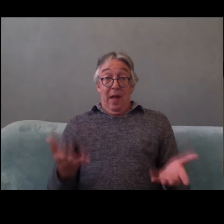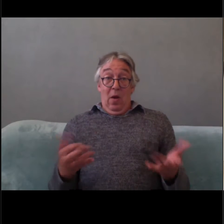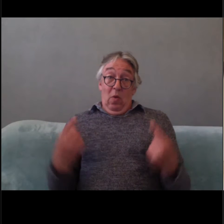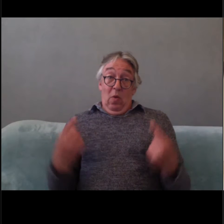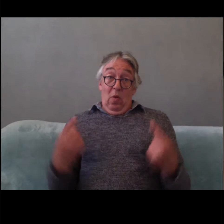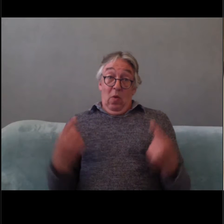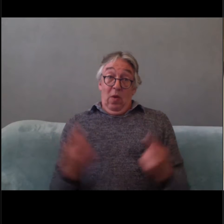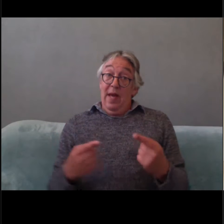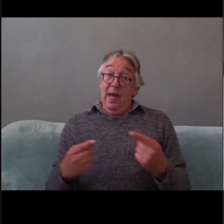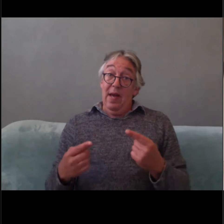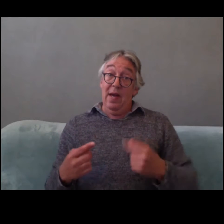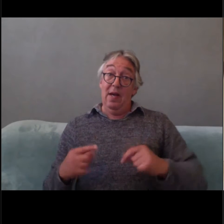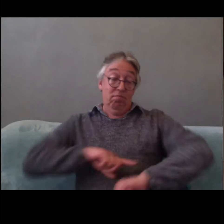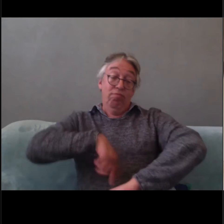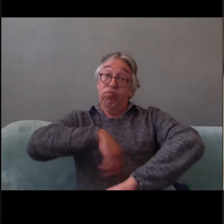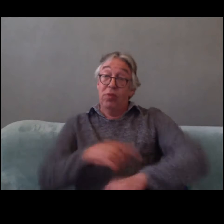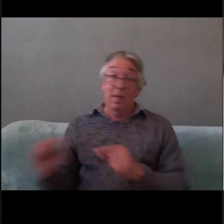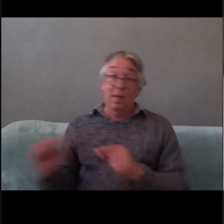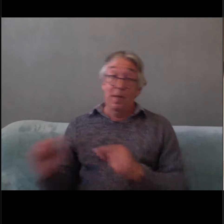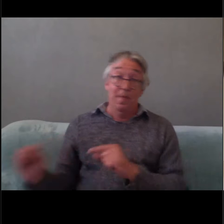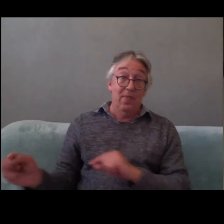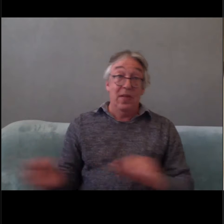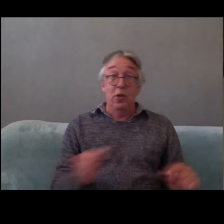about what comes after.